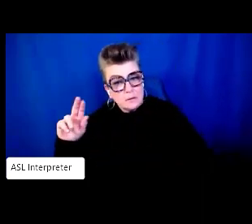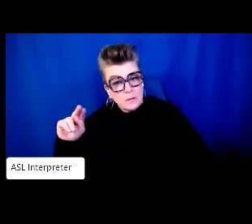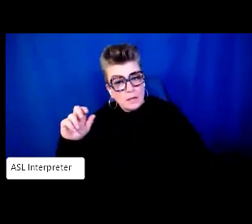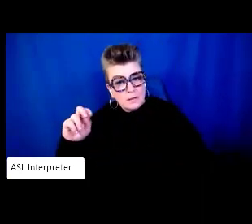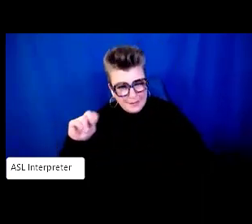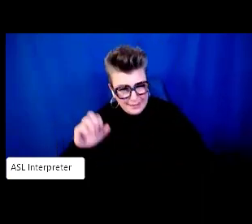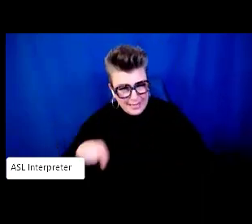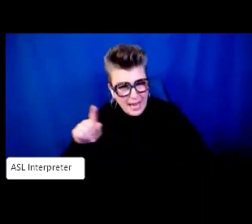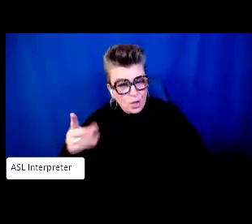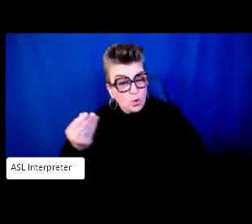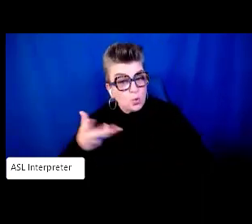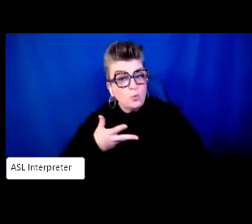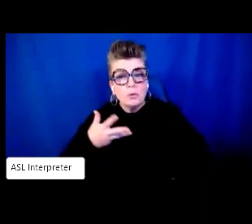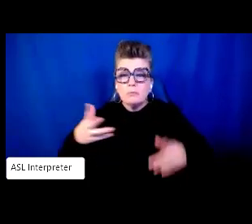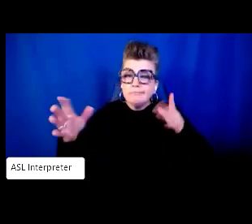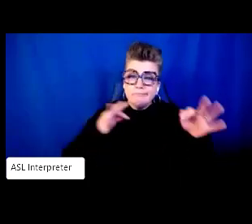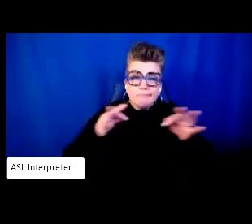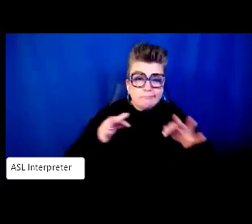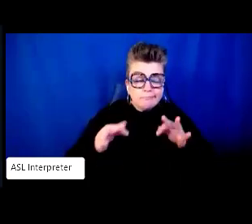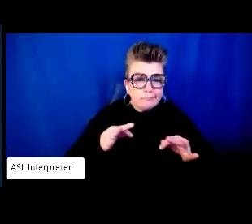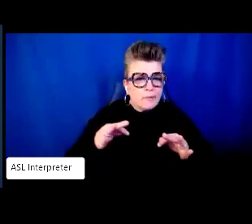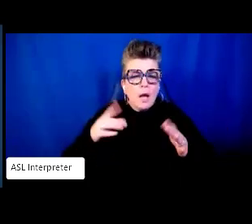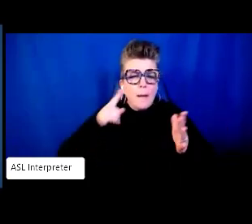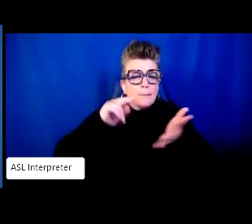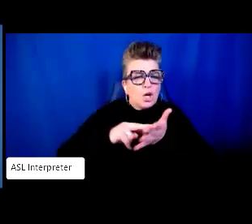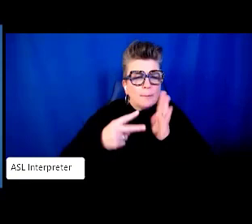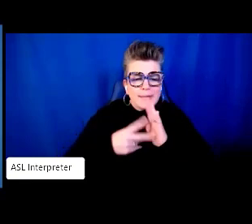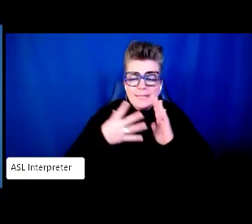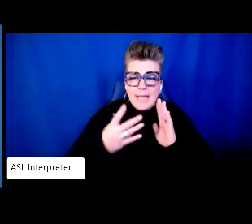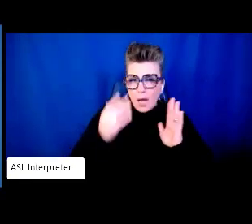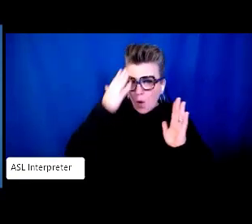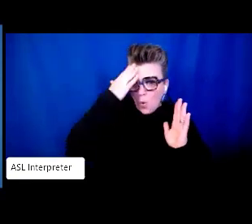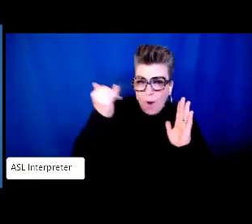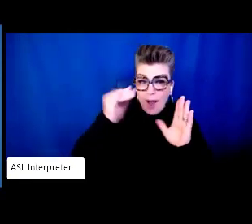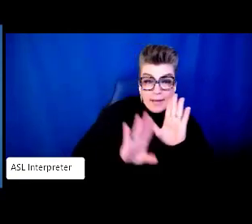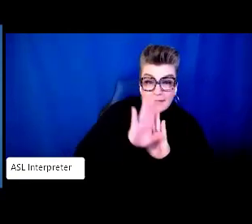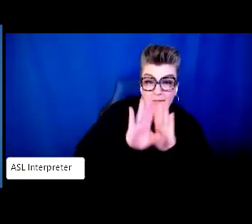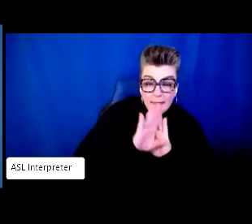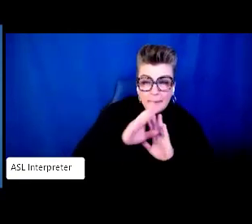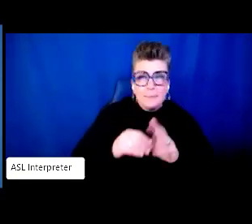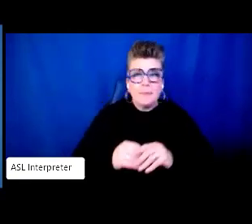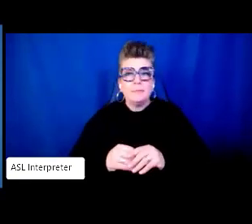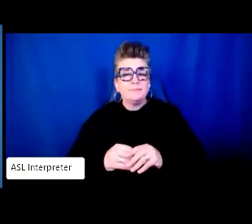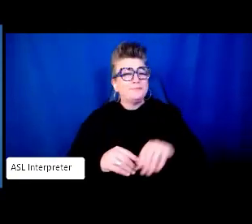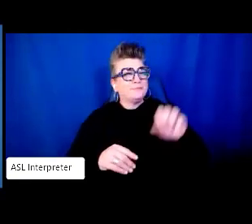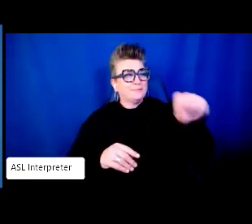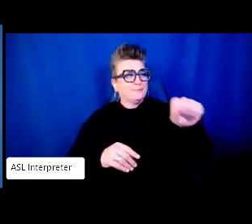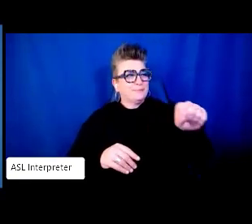and how it was developed? Taunton Paine: Yes. So ultimately, this supplemental information